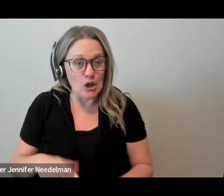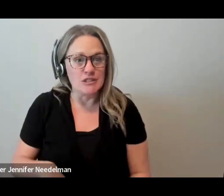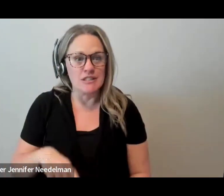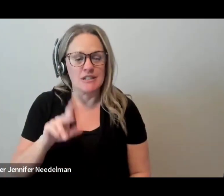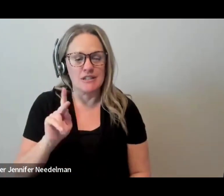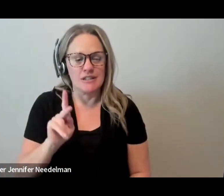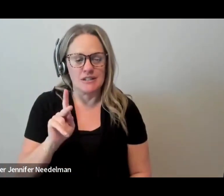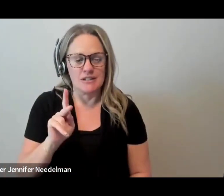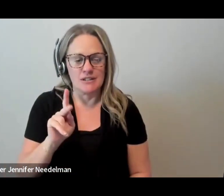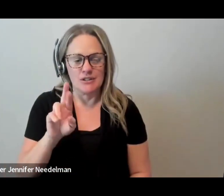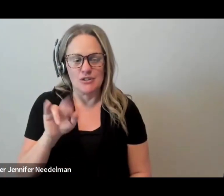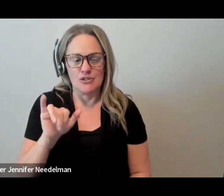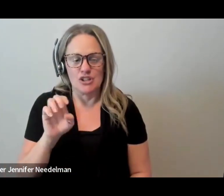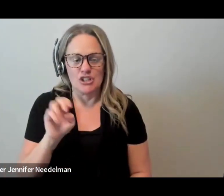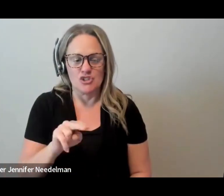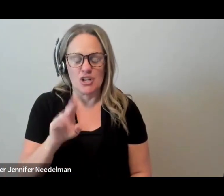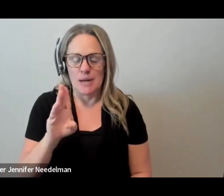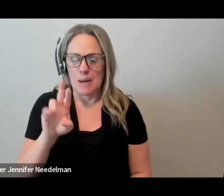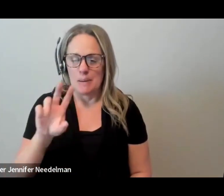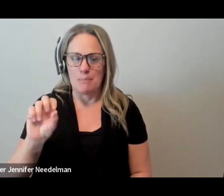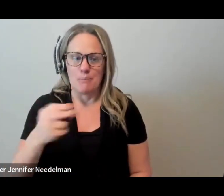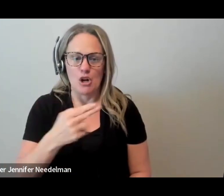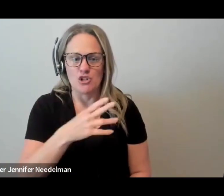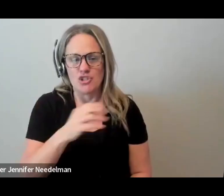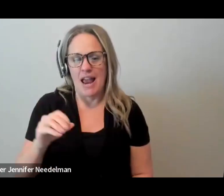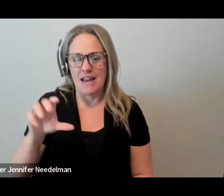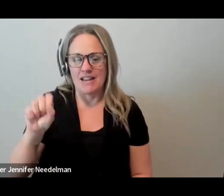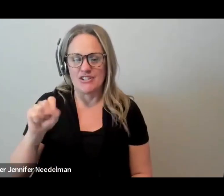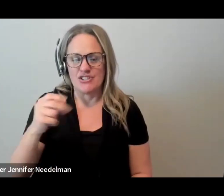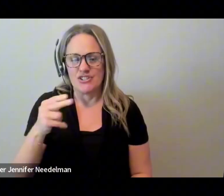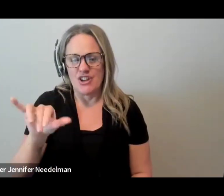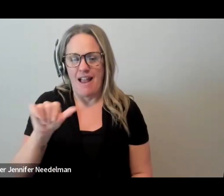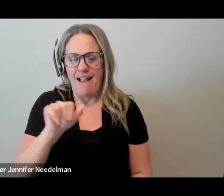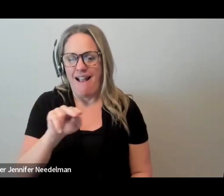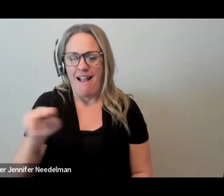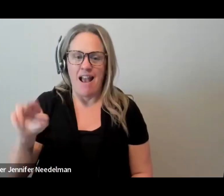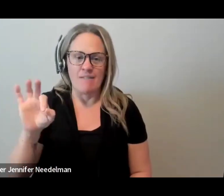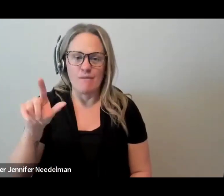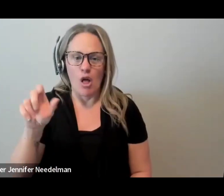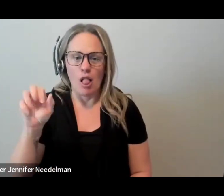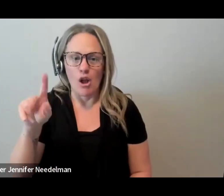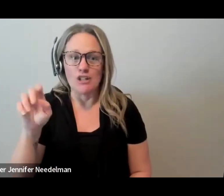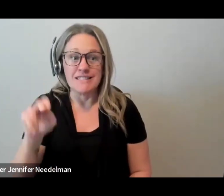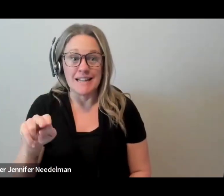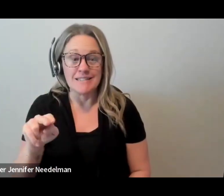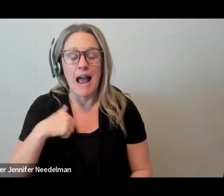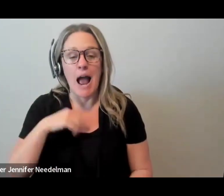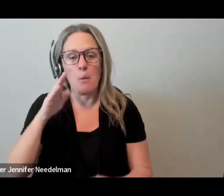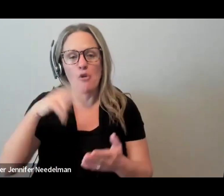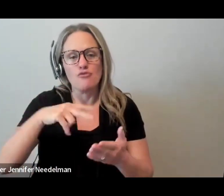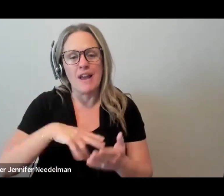and Shyanne Fullerton from Salesforce. Read a little bit about their bios and then turn it over to them.